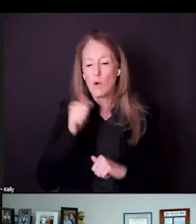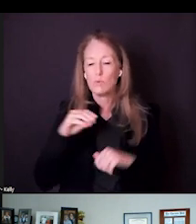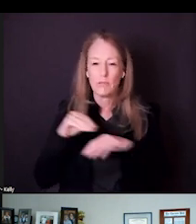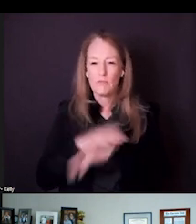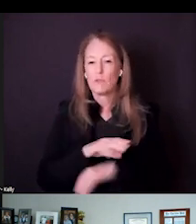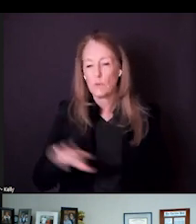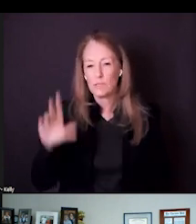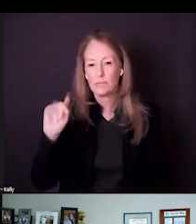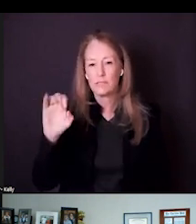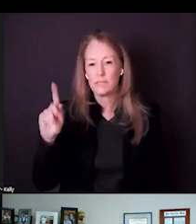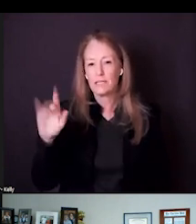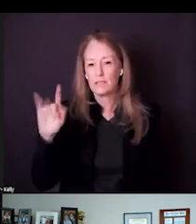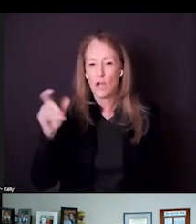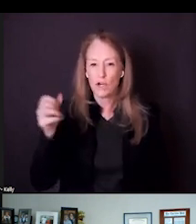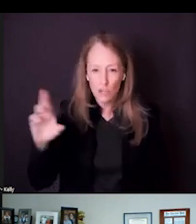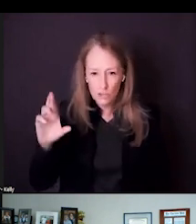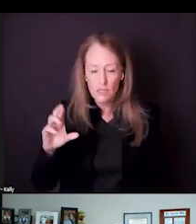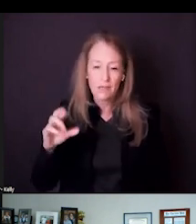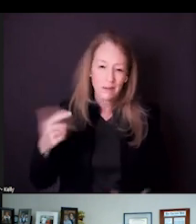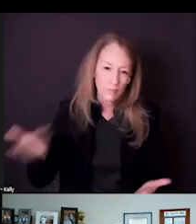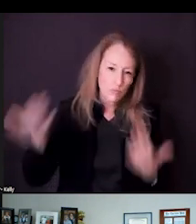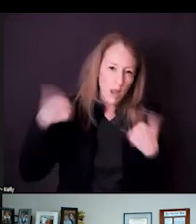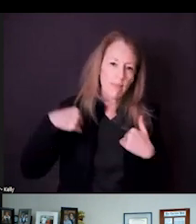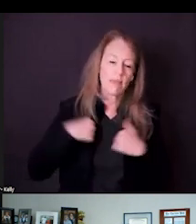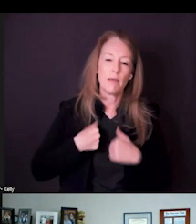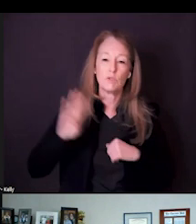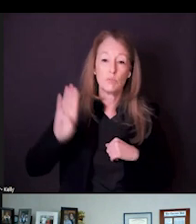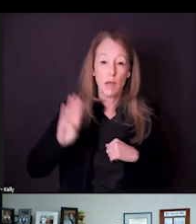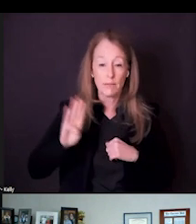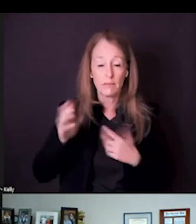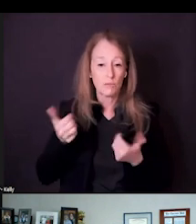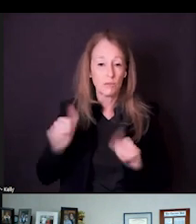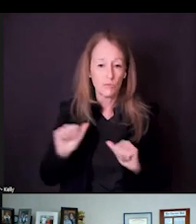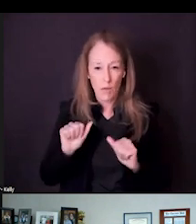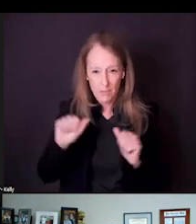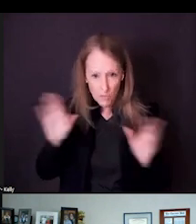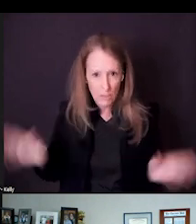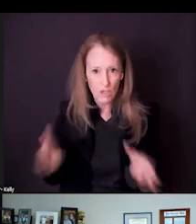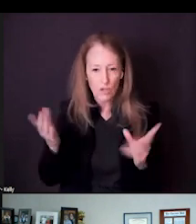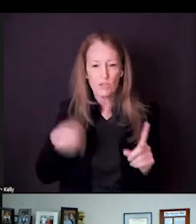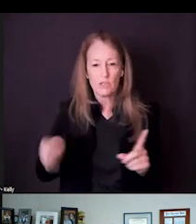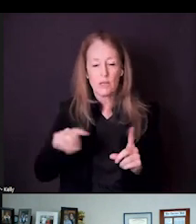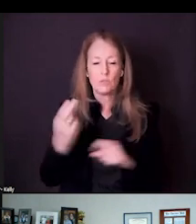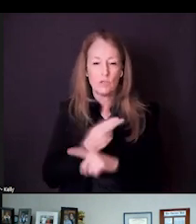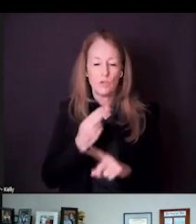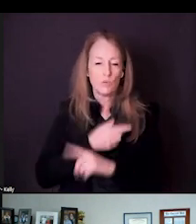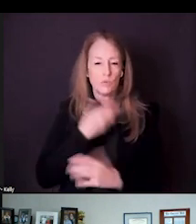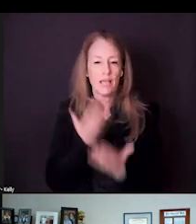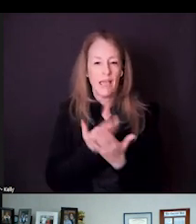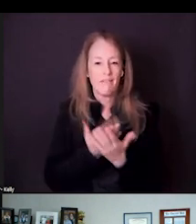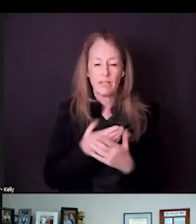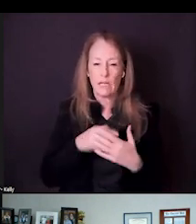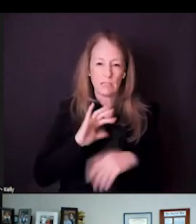BROUGHT THEM OUT AND TRIED TO GET MORE EVIDENCE BASED PRACTICES.